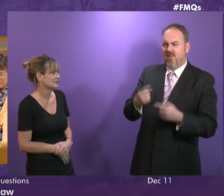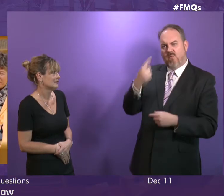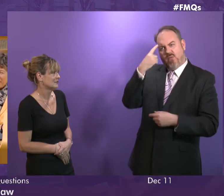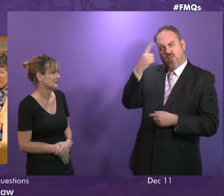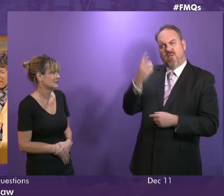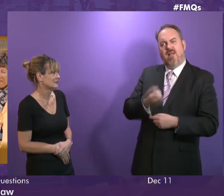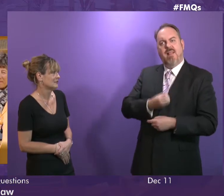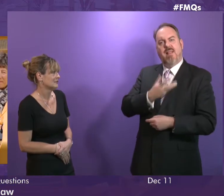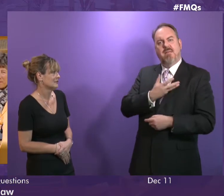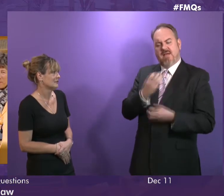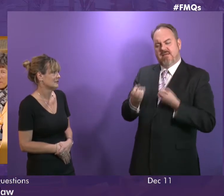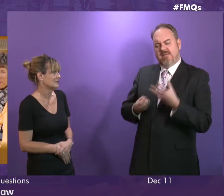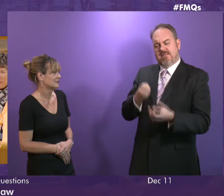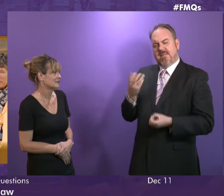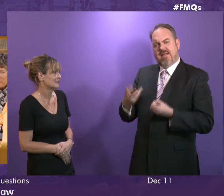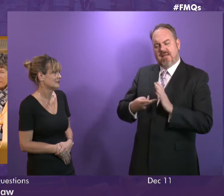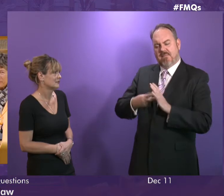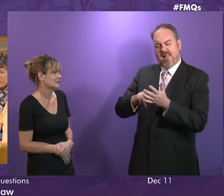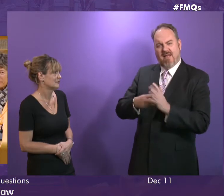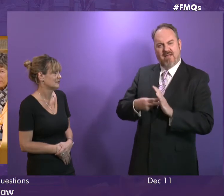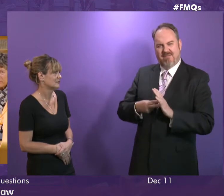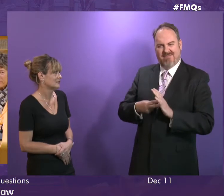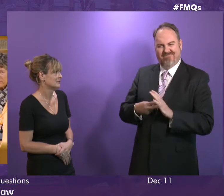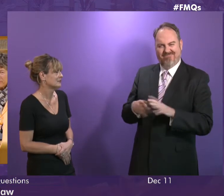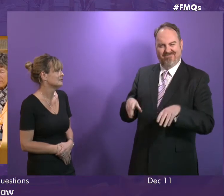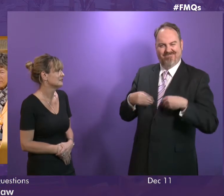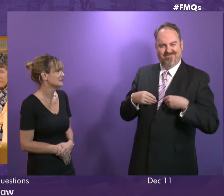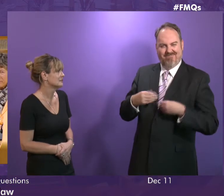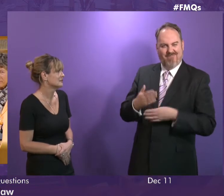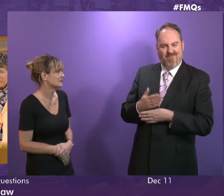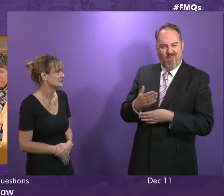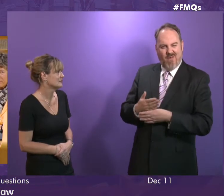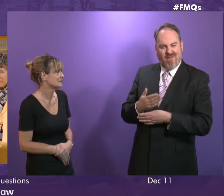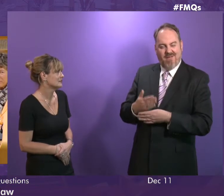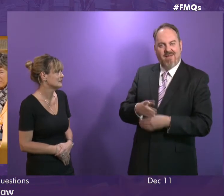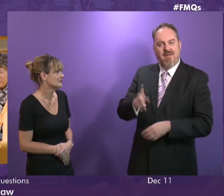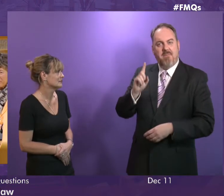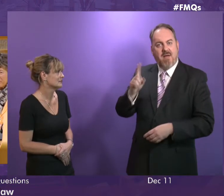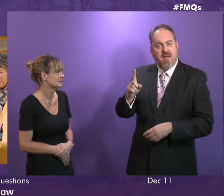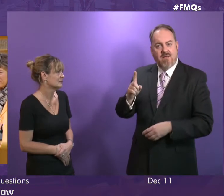are credible, yet still she is happy to hand Mr Corbyn the nation’s credit card, all